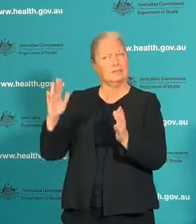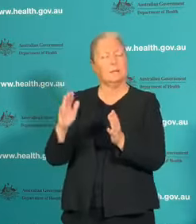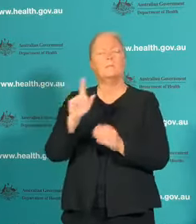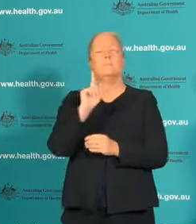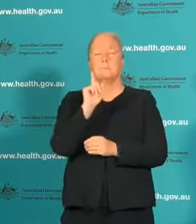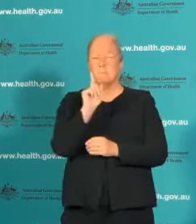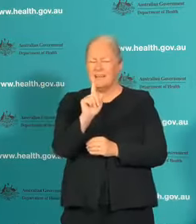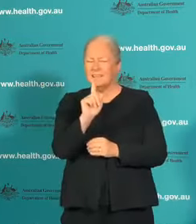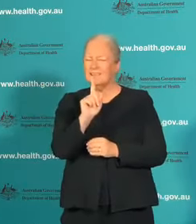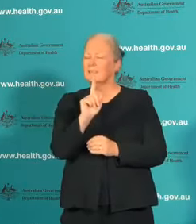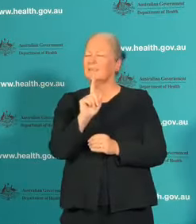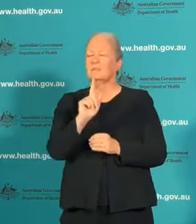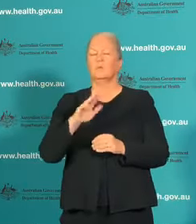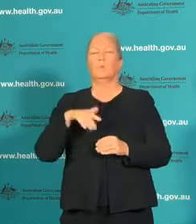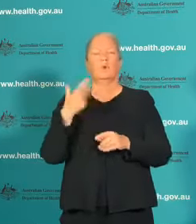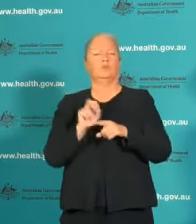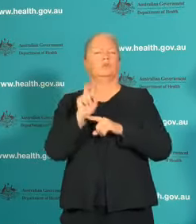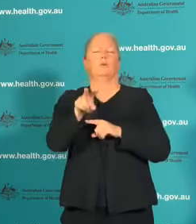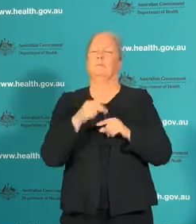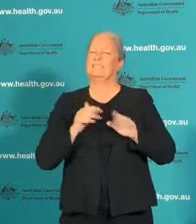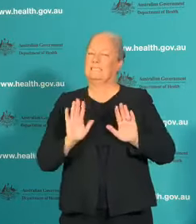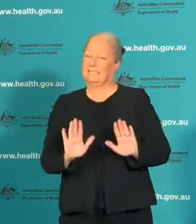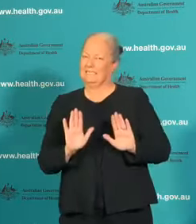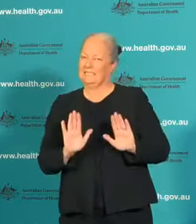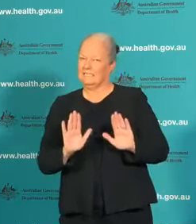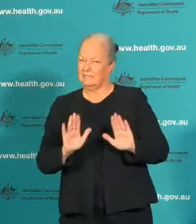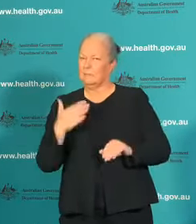to be certain. We need to follow the numbers very closely